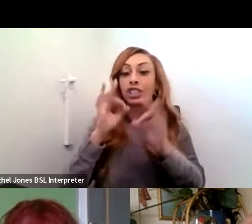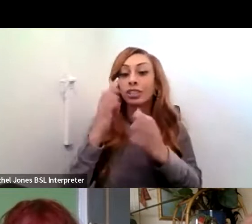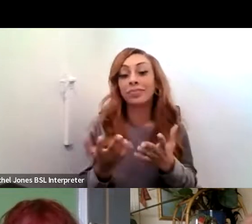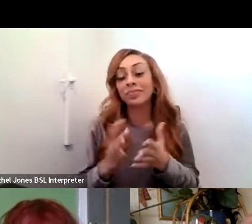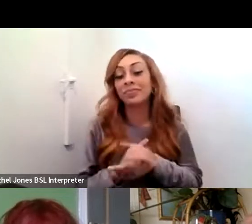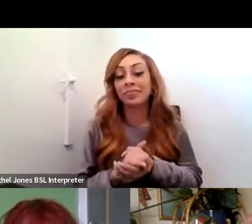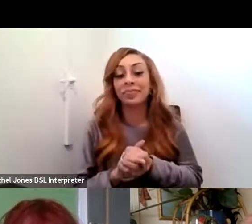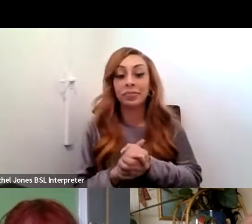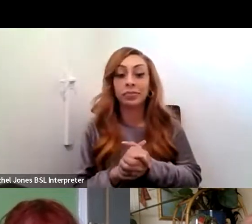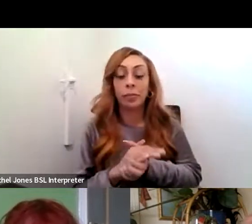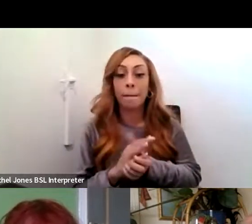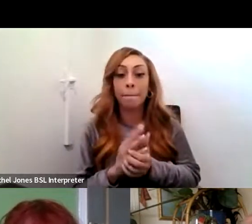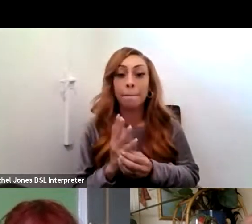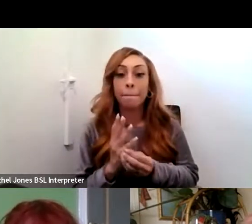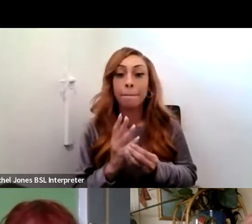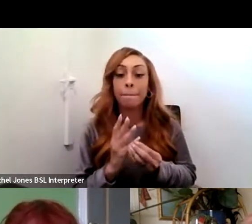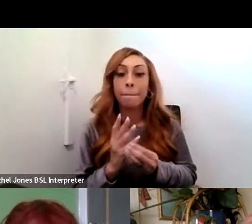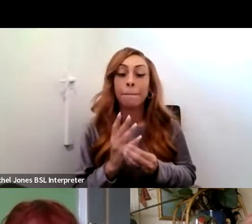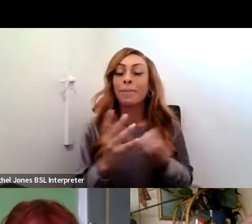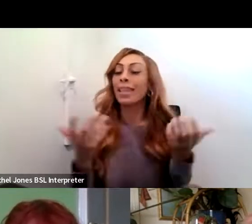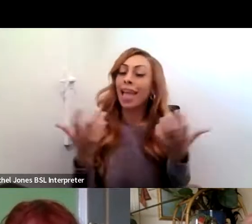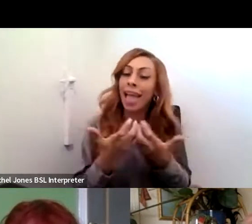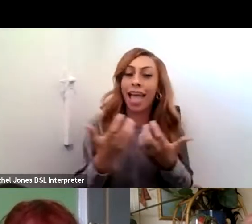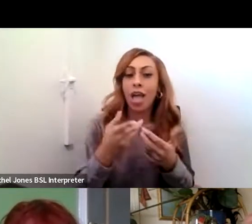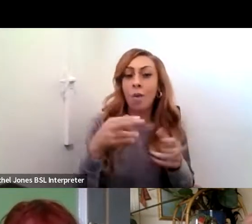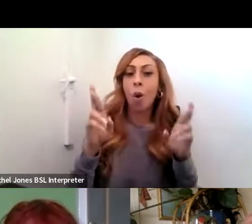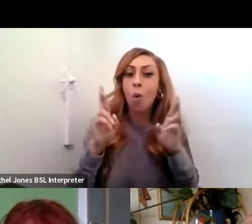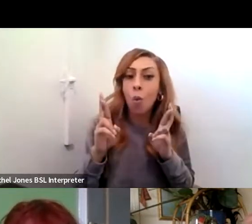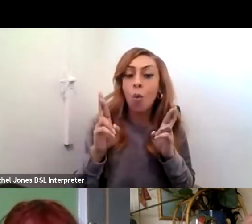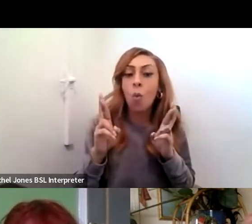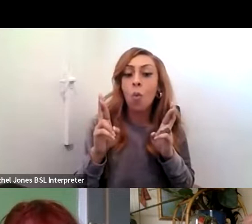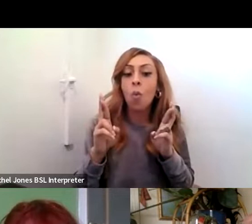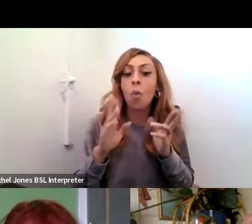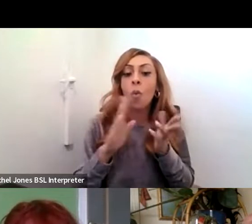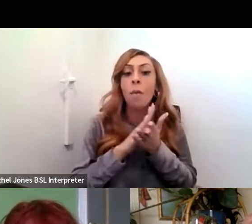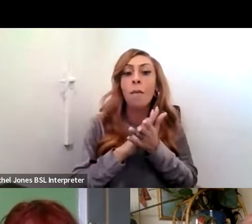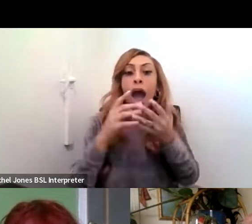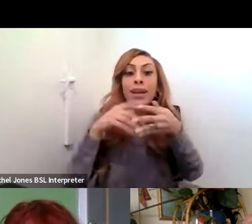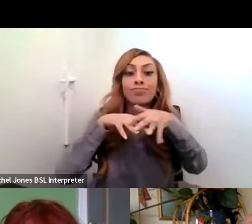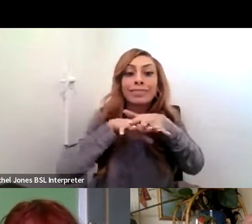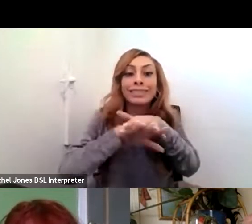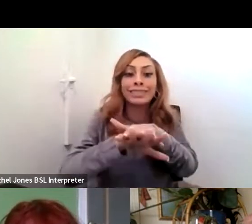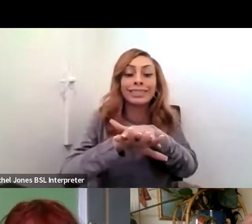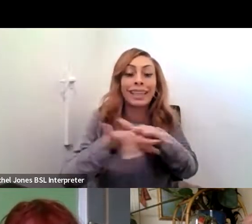and again, we have touched upon this as well: how would you hope that hybrid theatre like this would continue to develop?